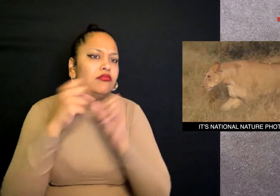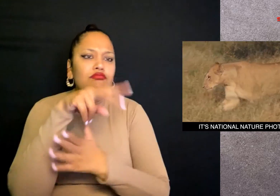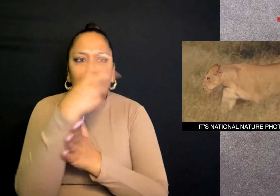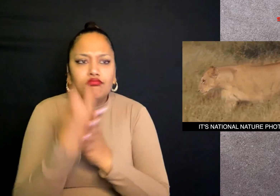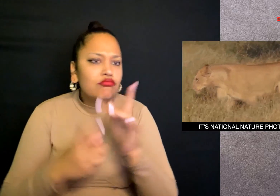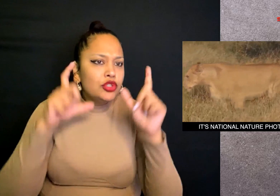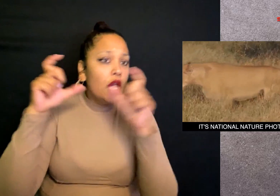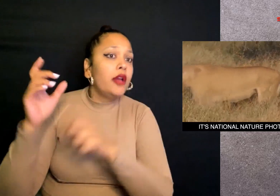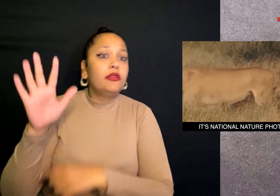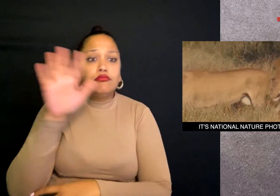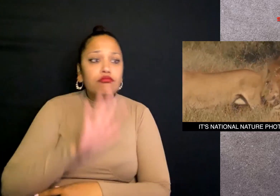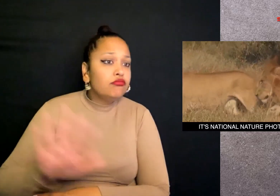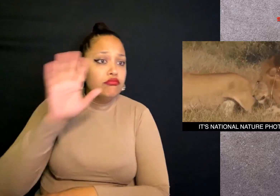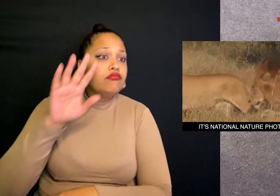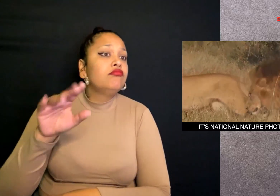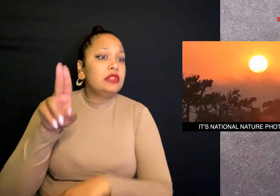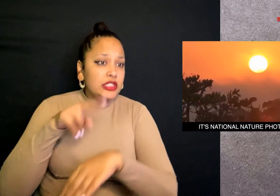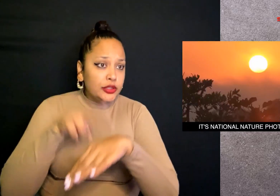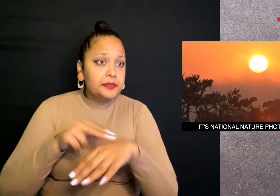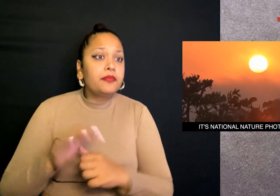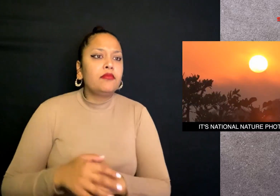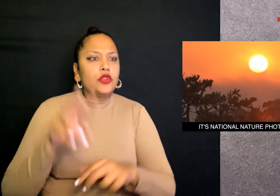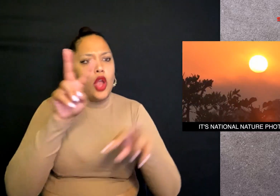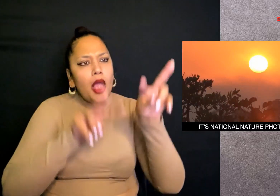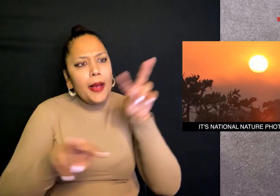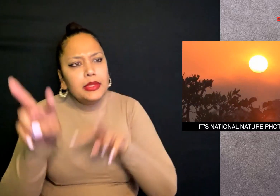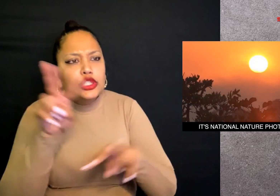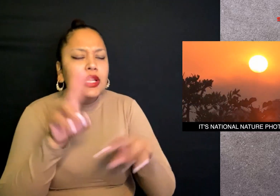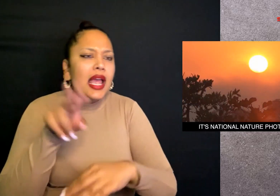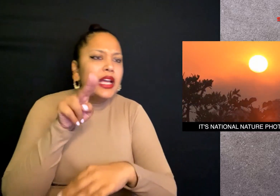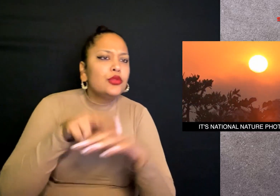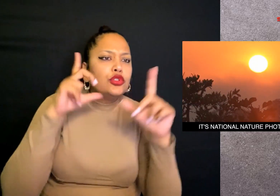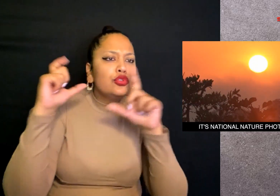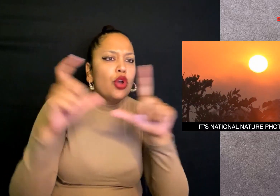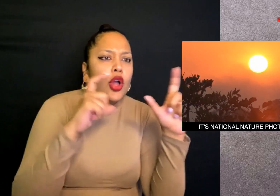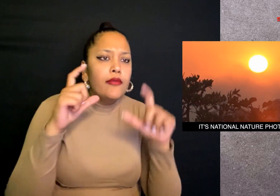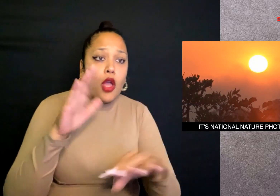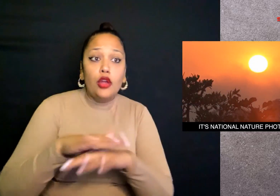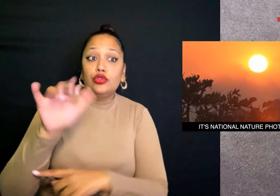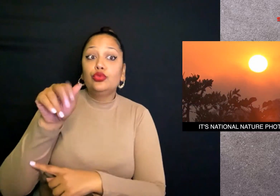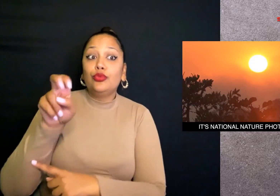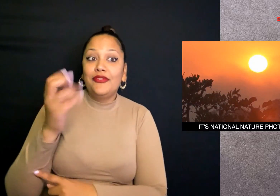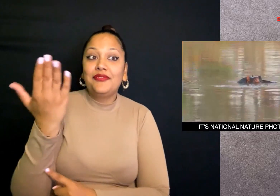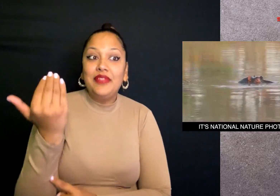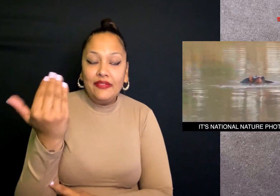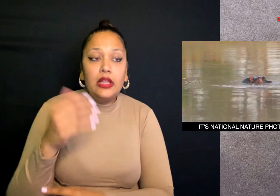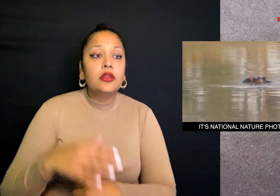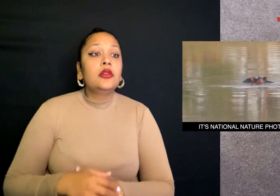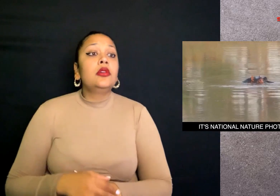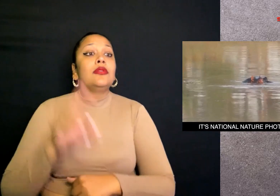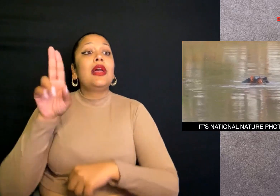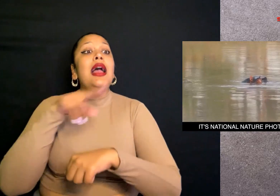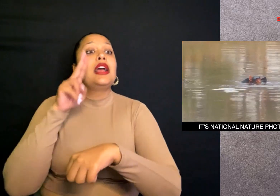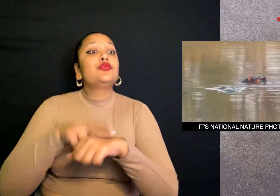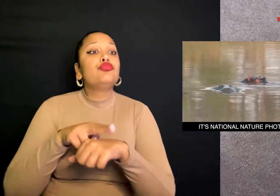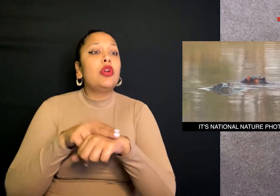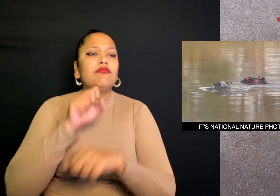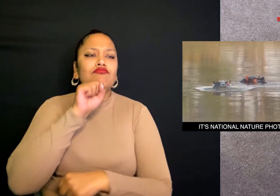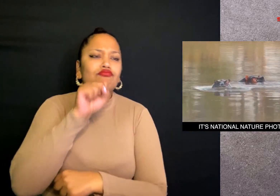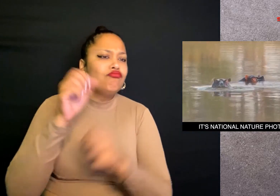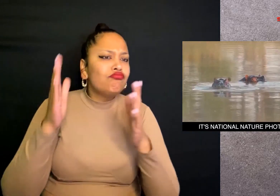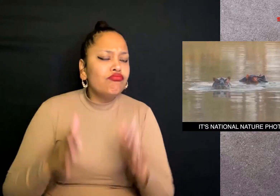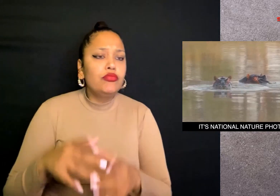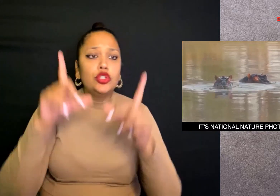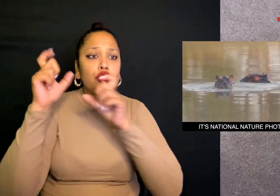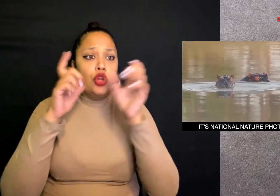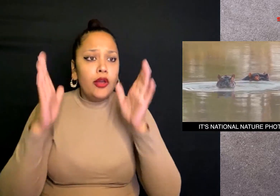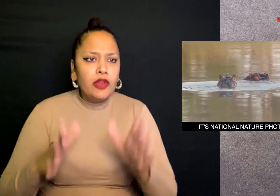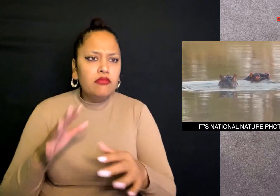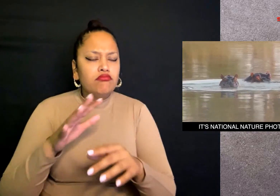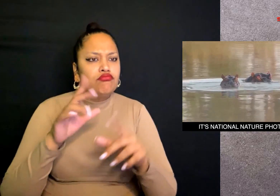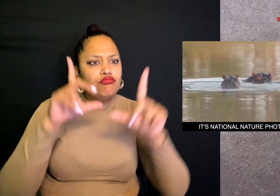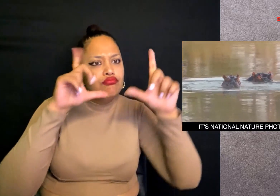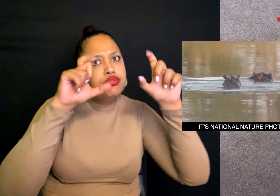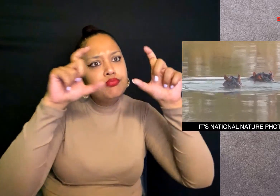lovers across the nation observe national photography day on June 15 nature lovers and